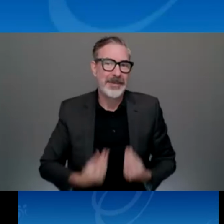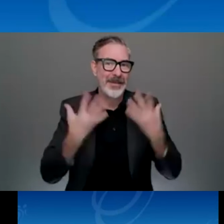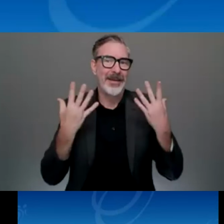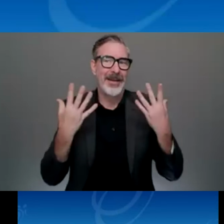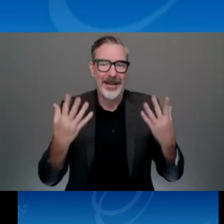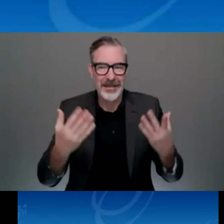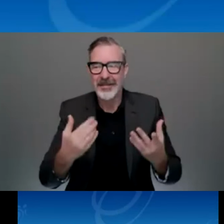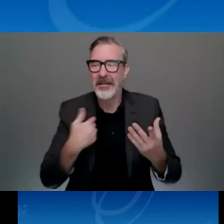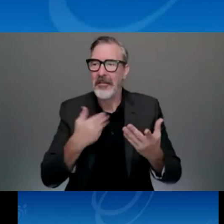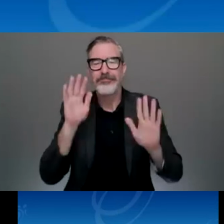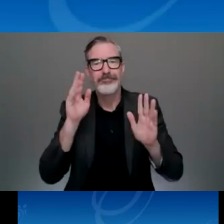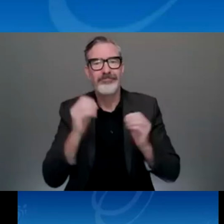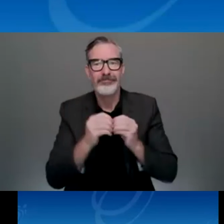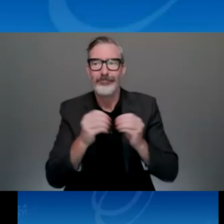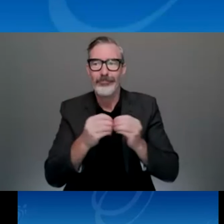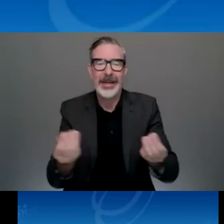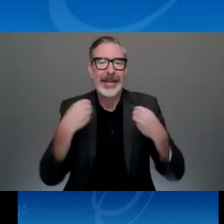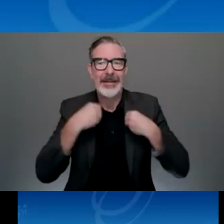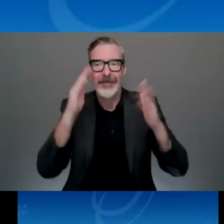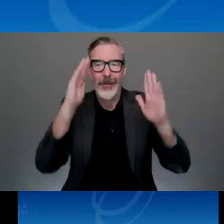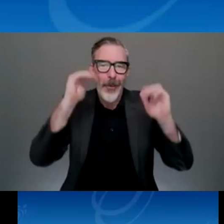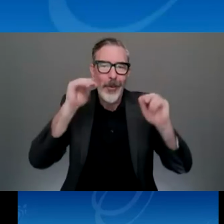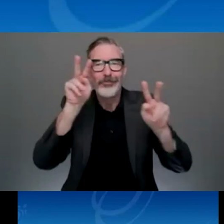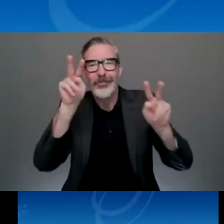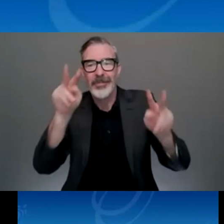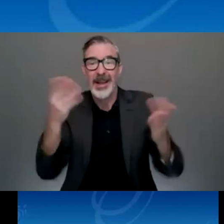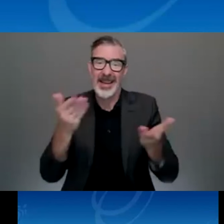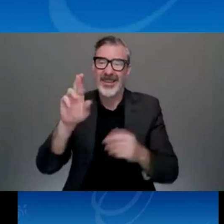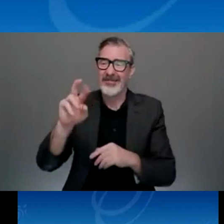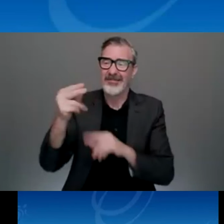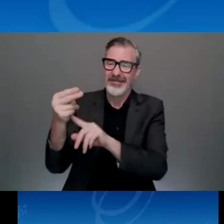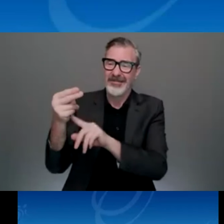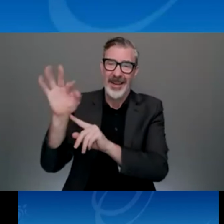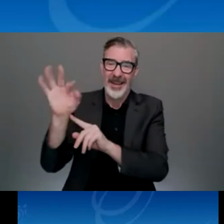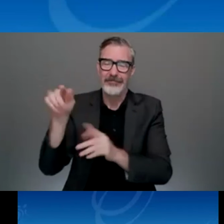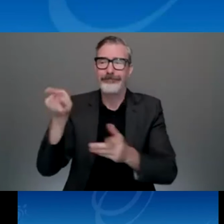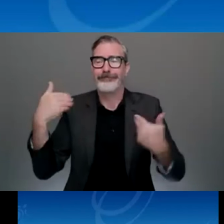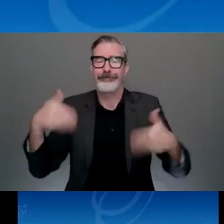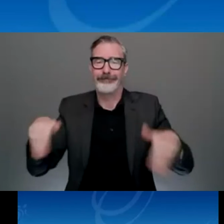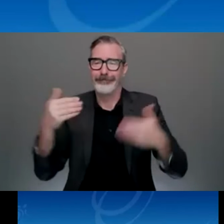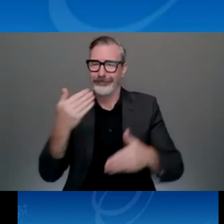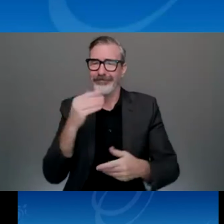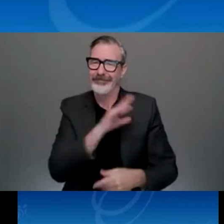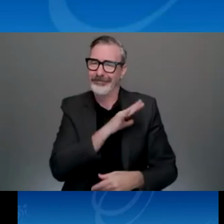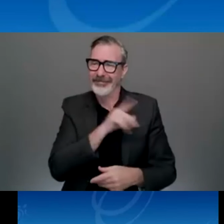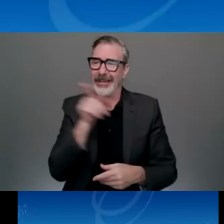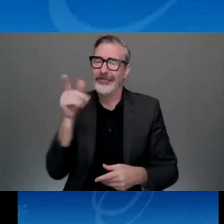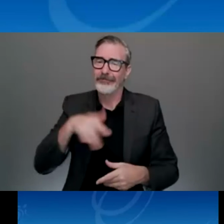And of course, are in good company here at the Rick Hansen Foundation. So, now that we have introductions,